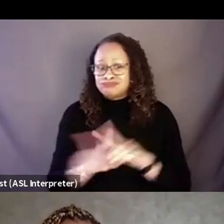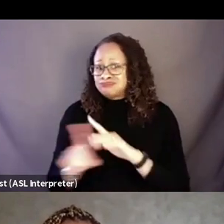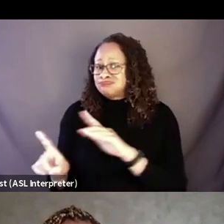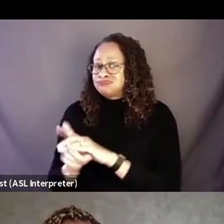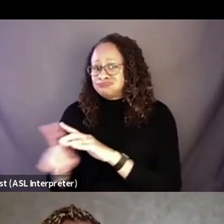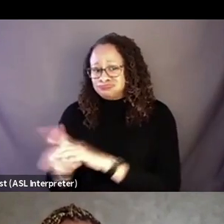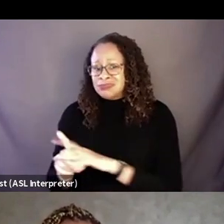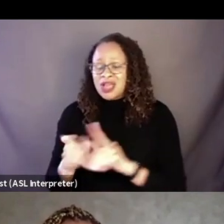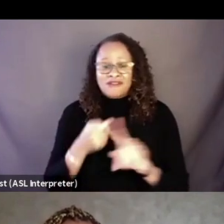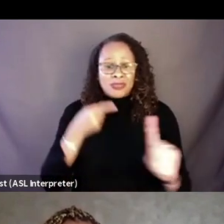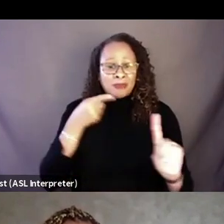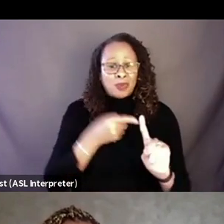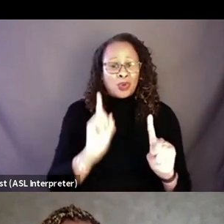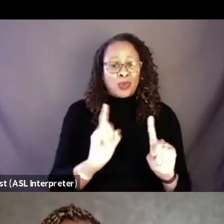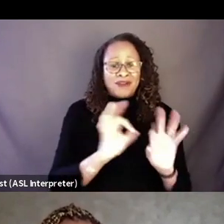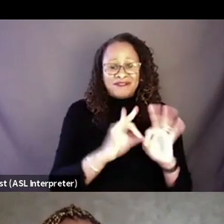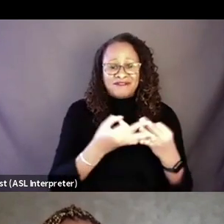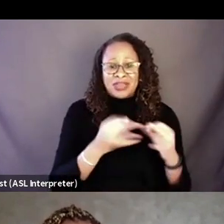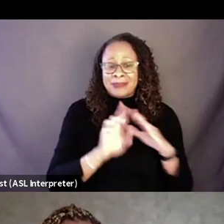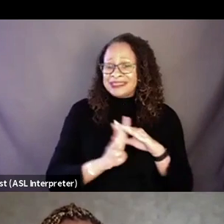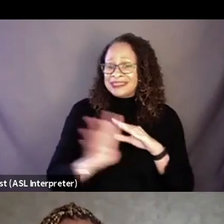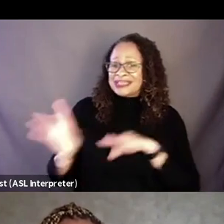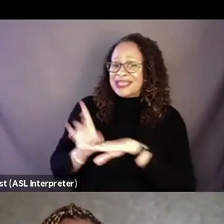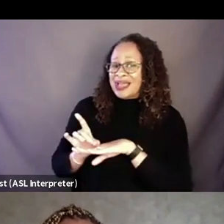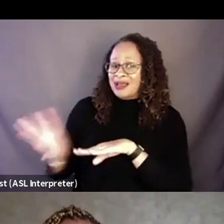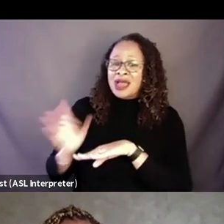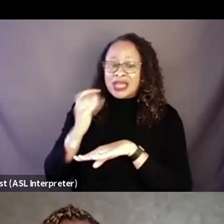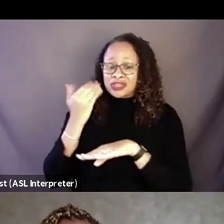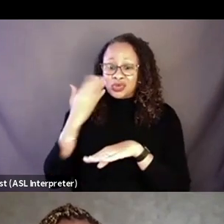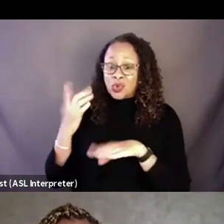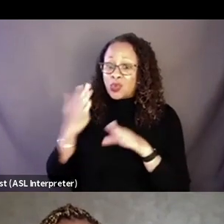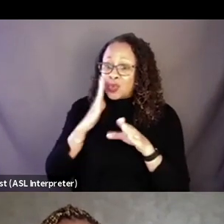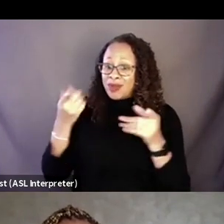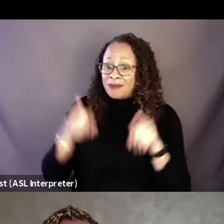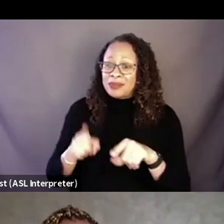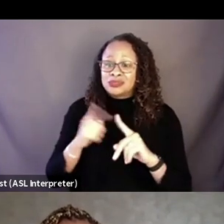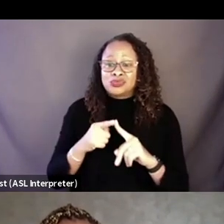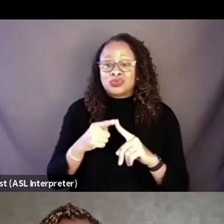from the point where the family is in exile and you don't know what's gonna happen to now